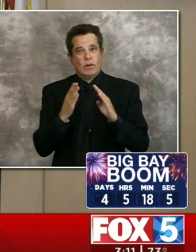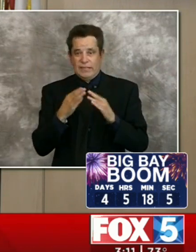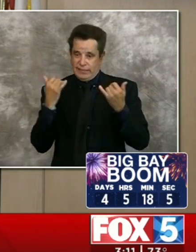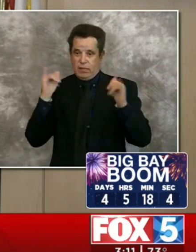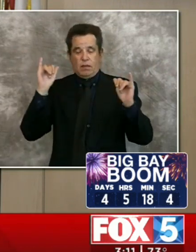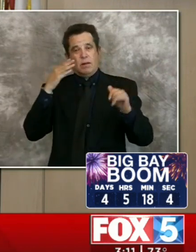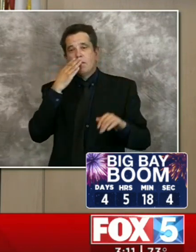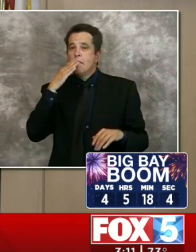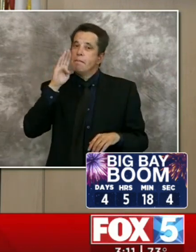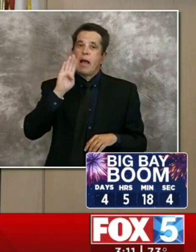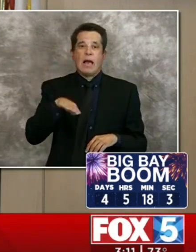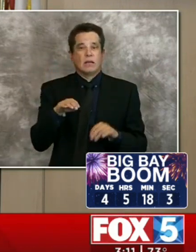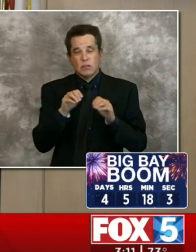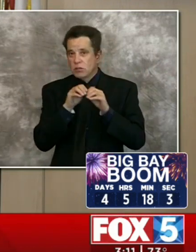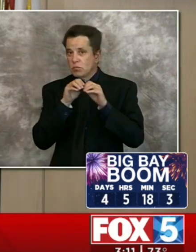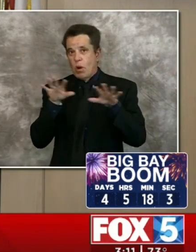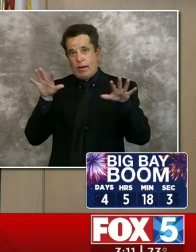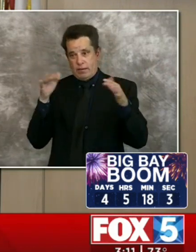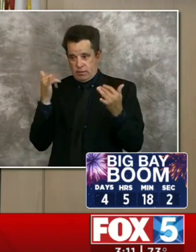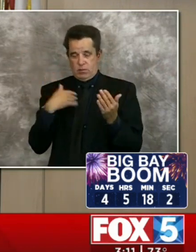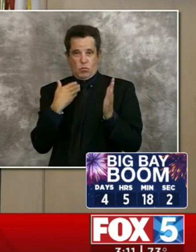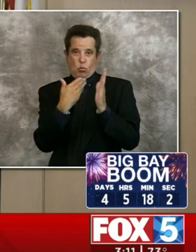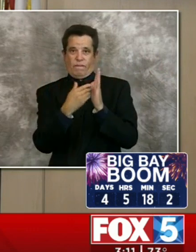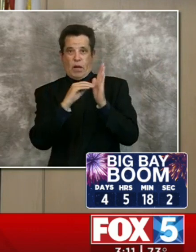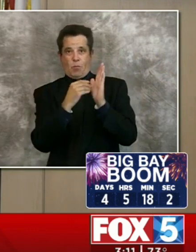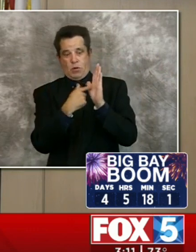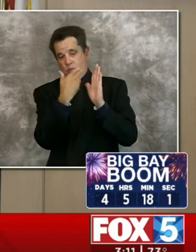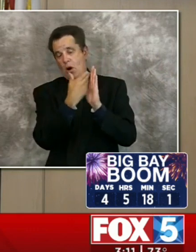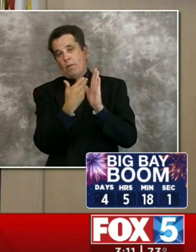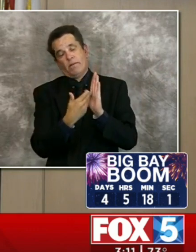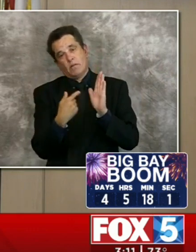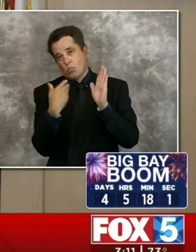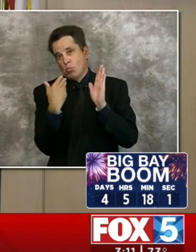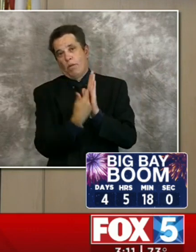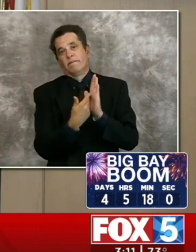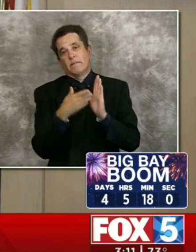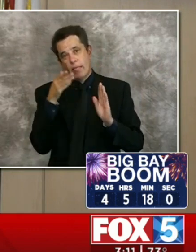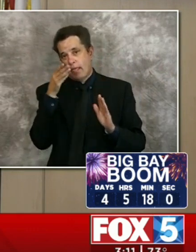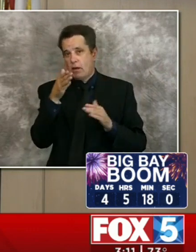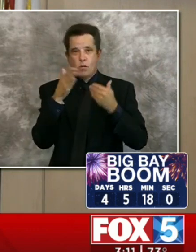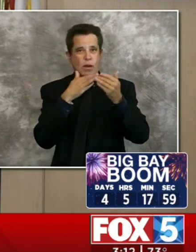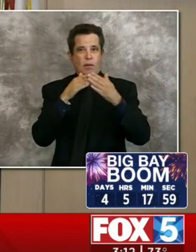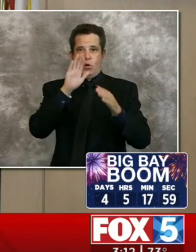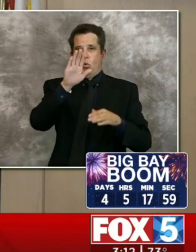THE PANDEMIC IS NOT OVER AND THE VIRUS IS STILL PERVASIVE THROUGHOUT OUR COMMUNITY. IT IS STILL WIDESPREAD AND THE